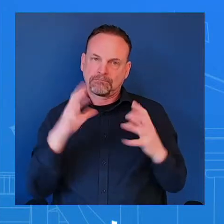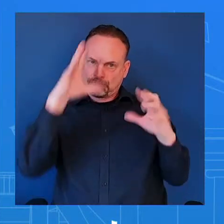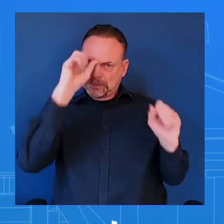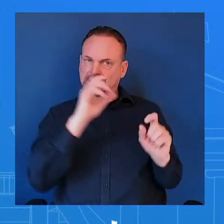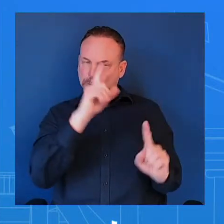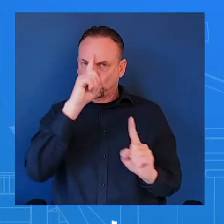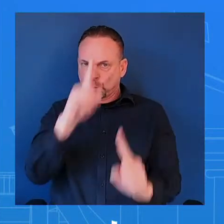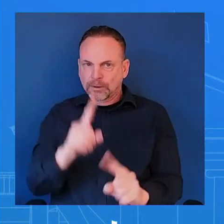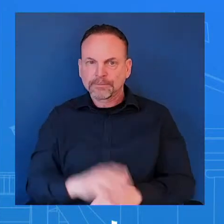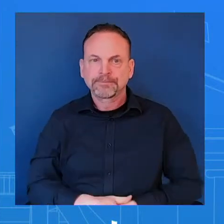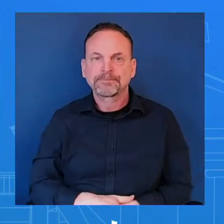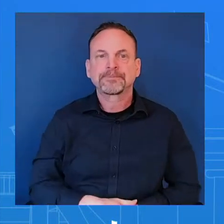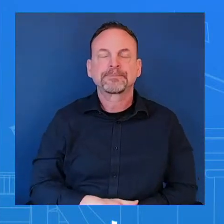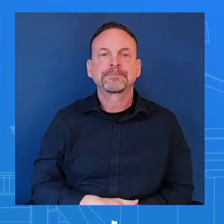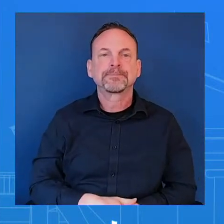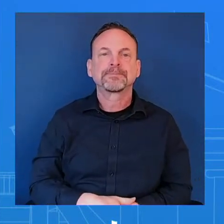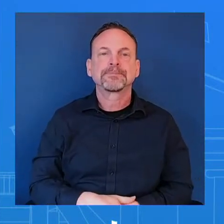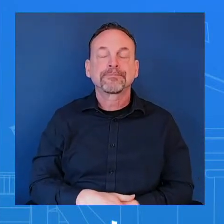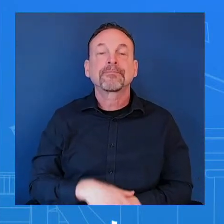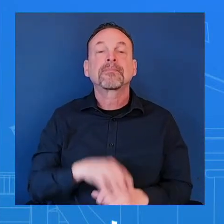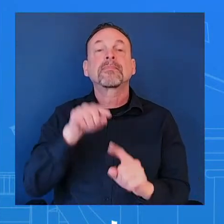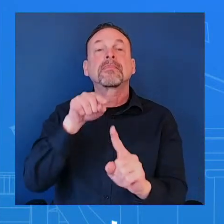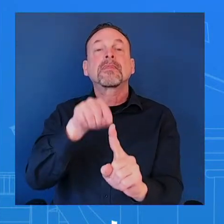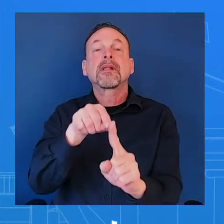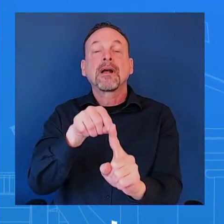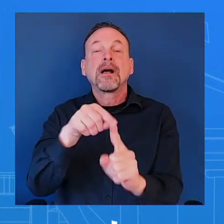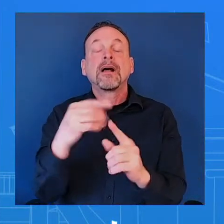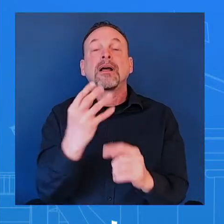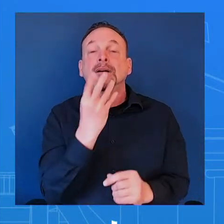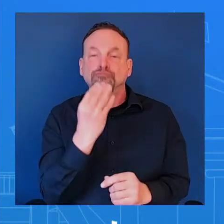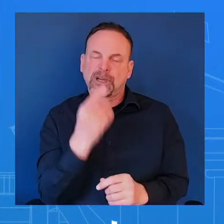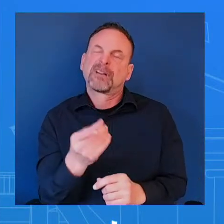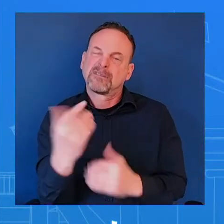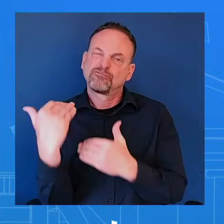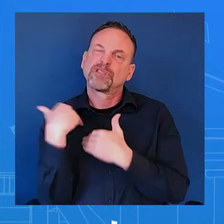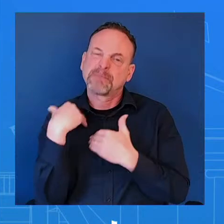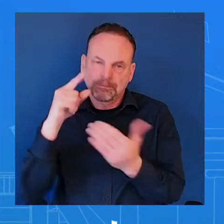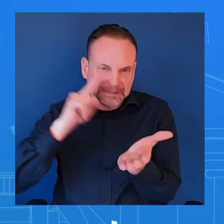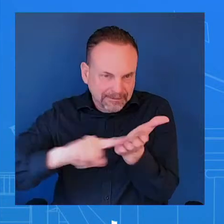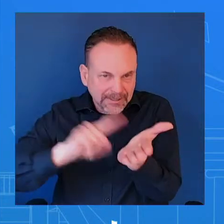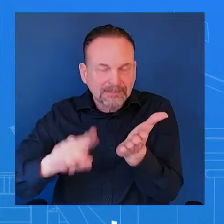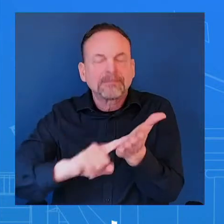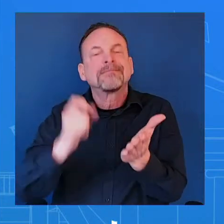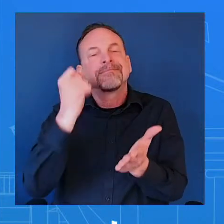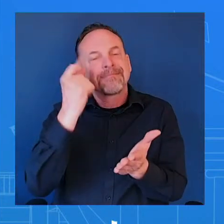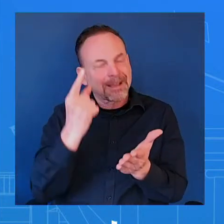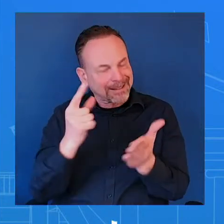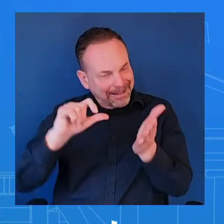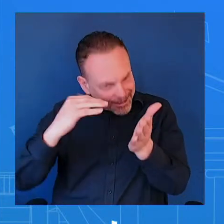it's comprehensive, that it's made public. And it is important. We need to get to -- certainly get to the bottom of exactly what happened.